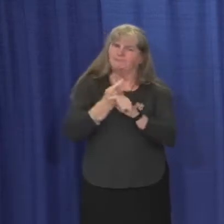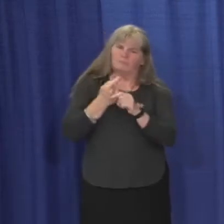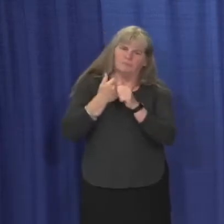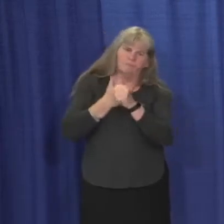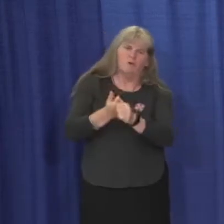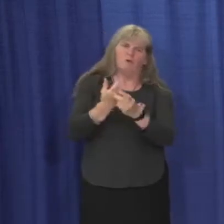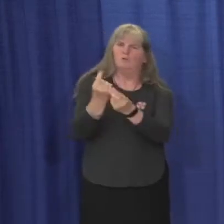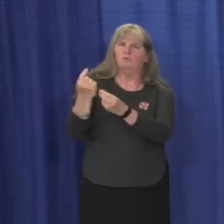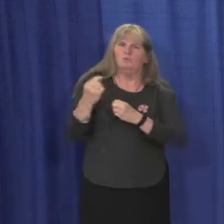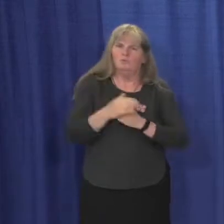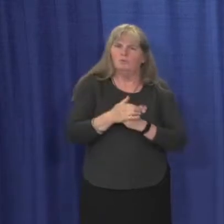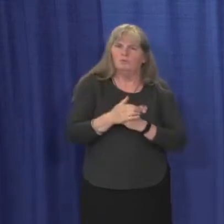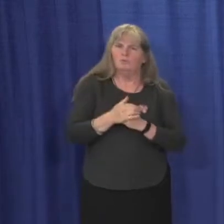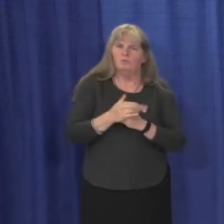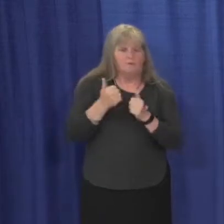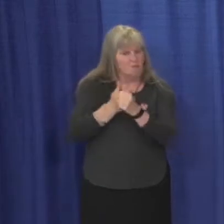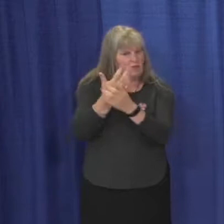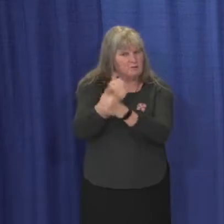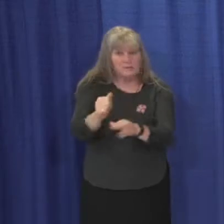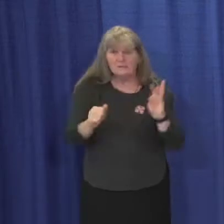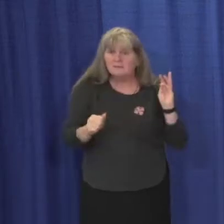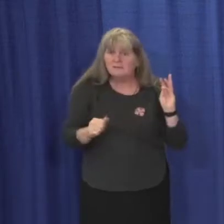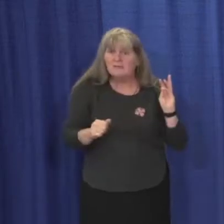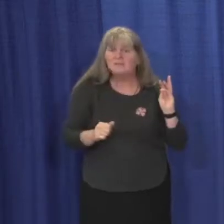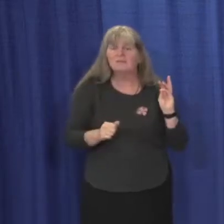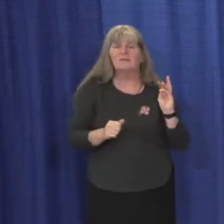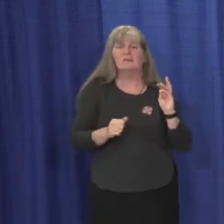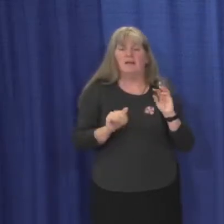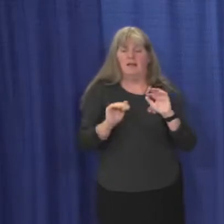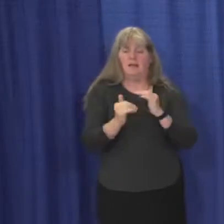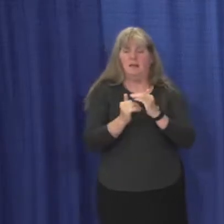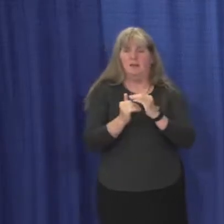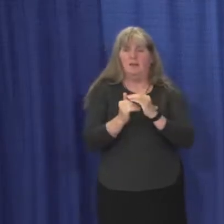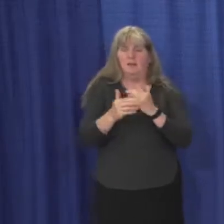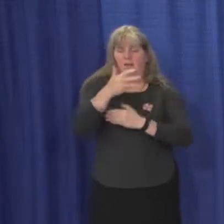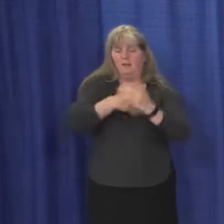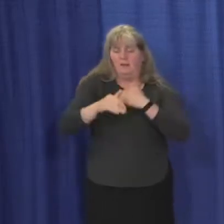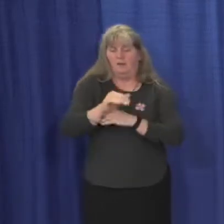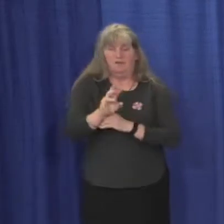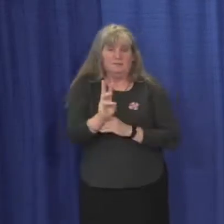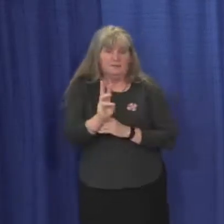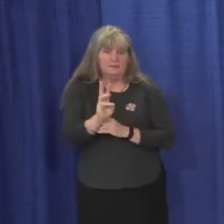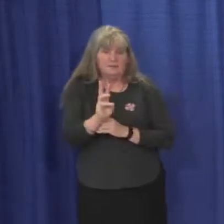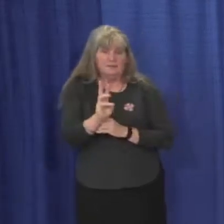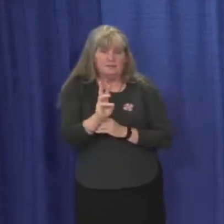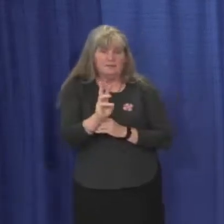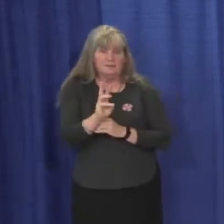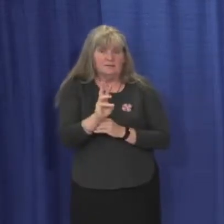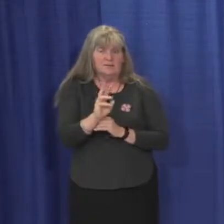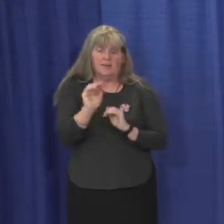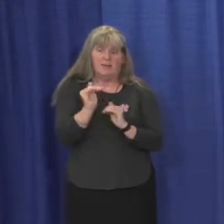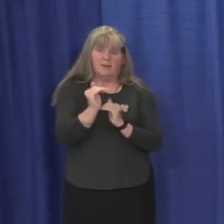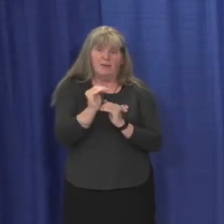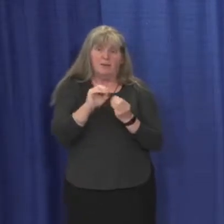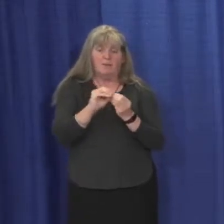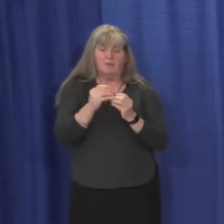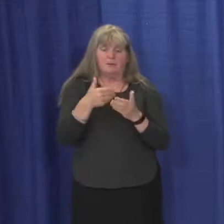act accordingly. That means following safe six sticking to six, limiting your